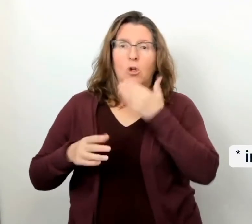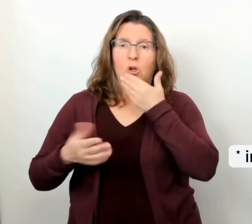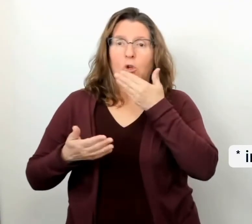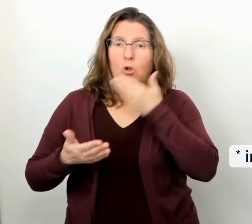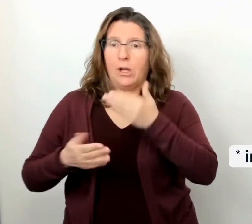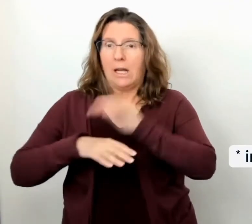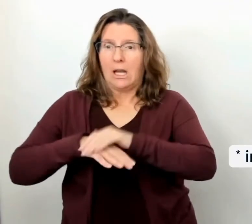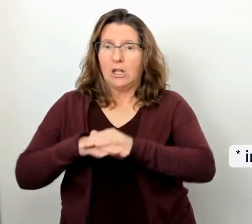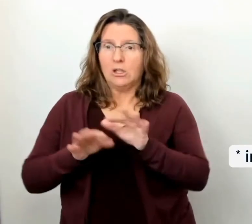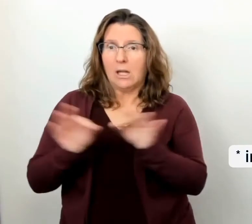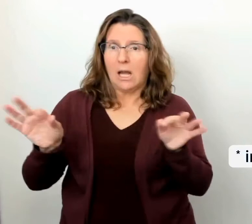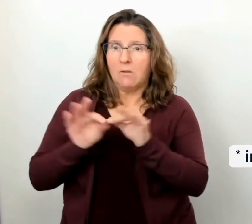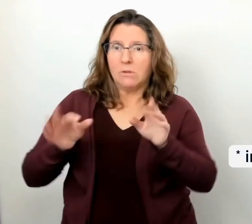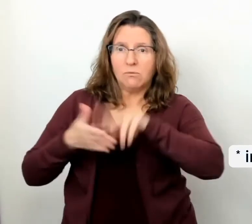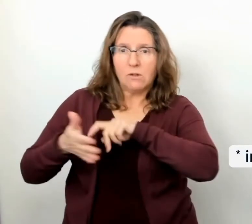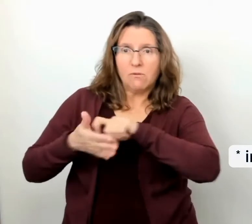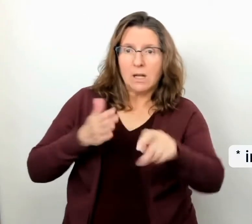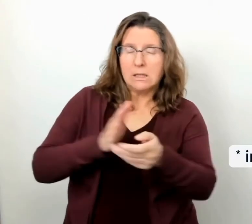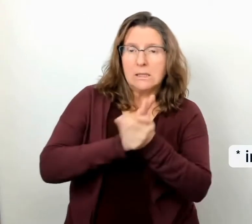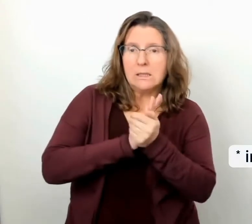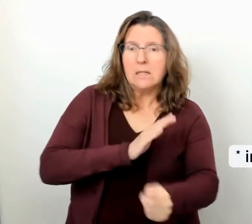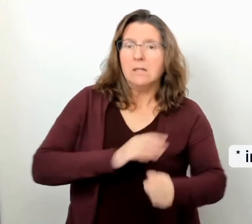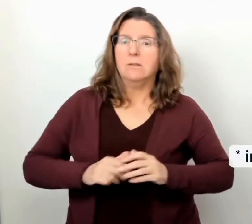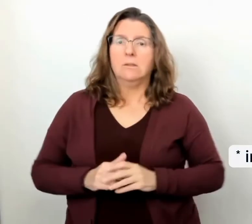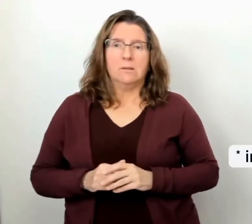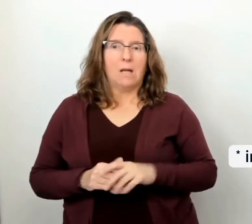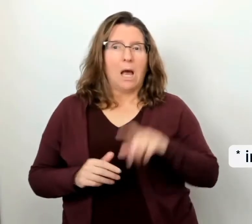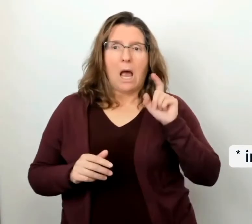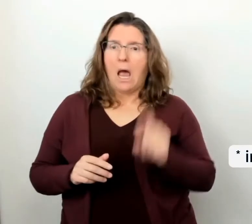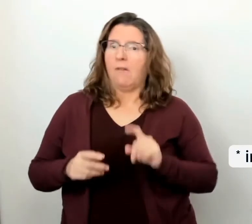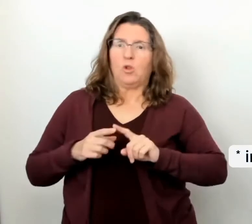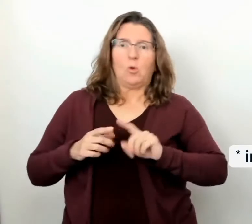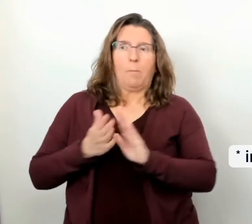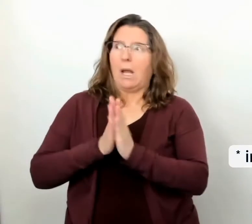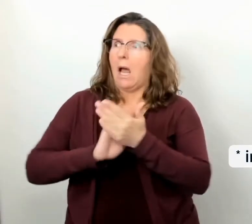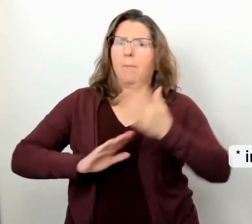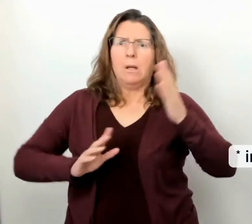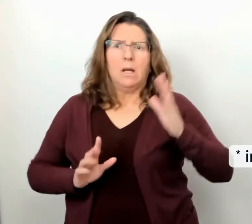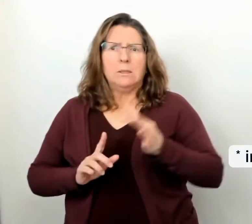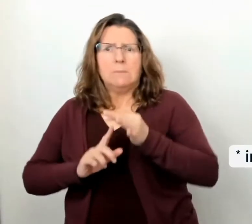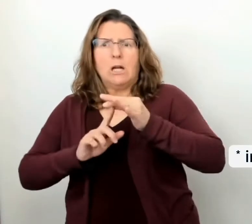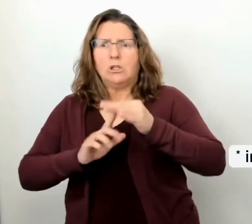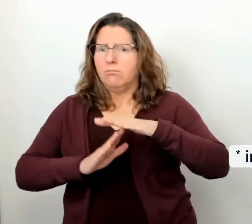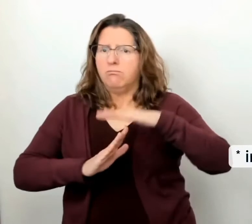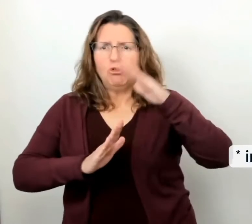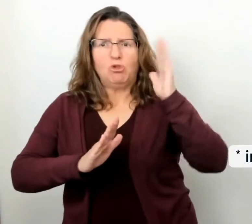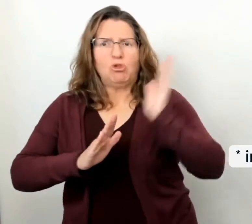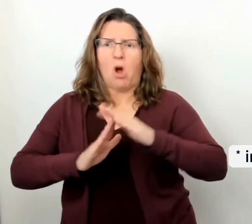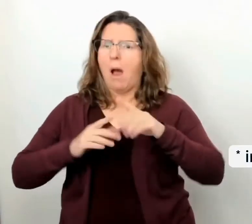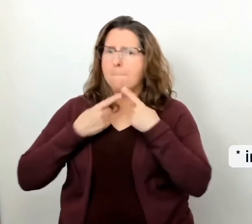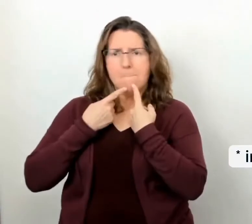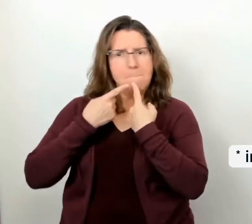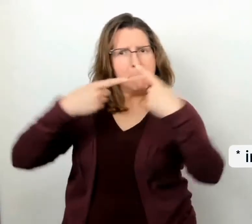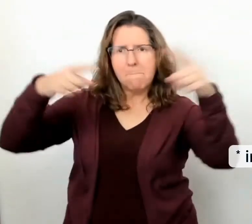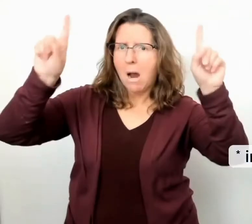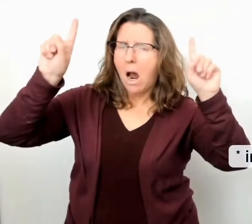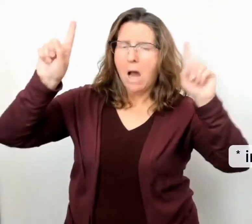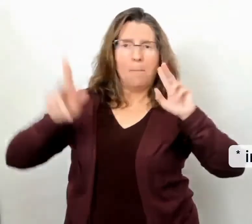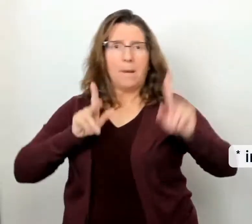My speech skills were and are pretty good. My English is fluent. Behold! I was a success! I overcame my deafness!